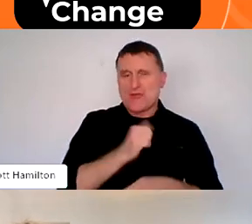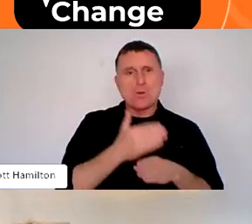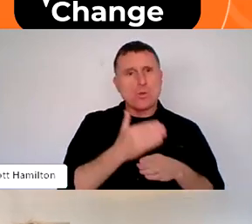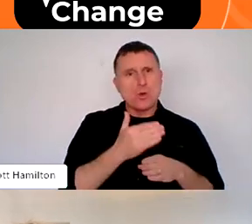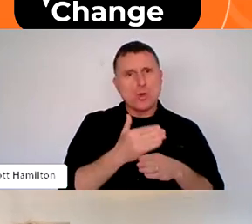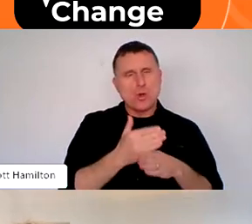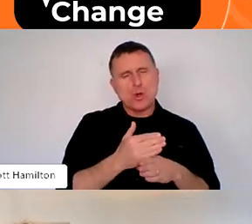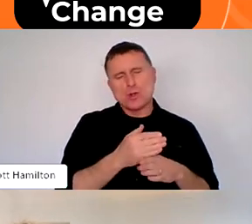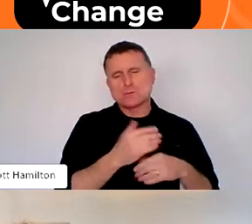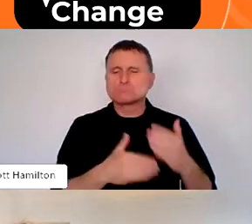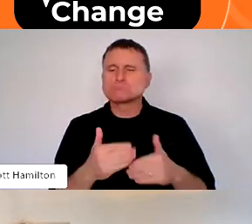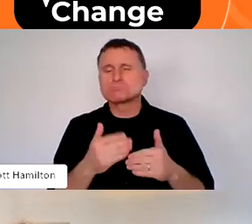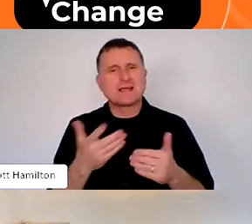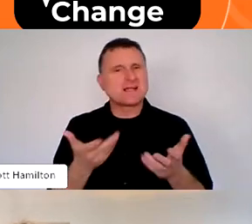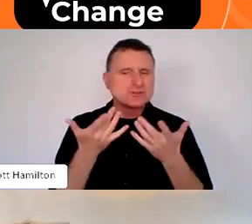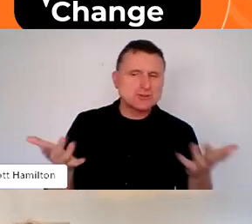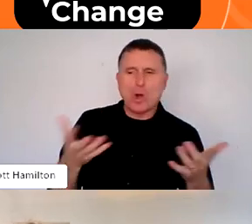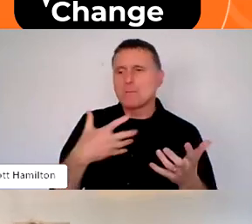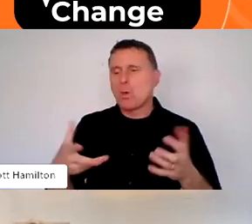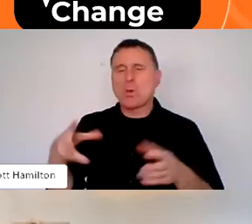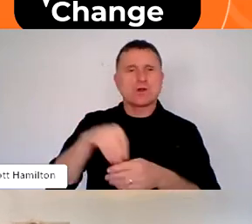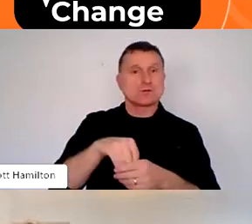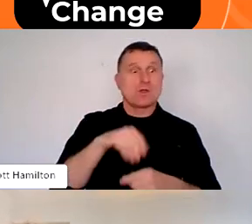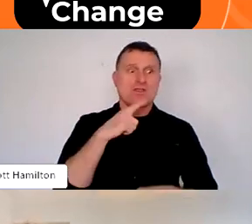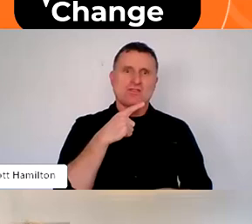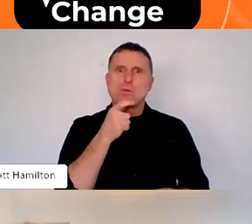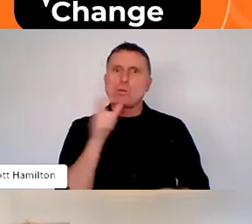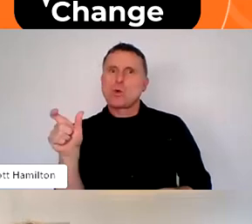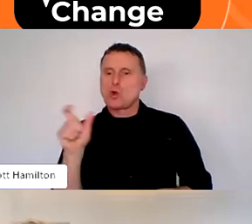deliberately here because we know that we still have very persistent